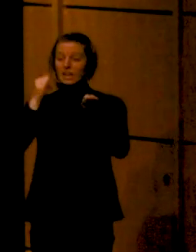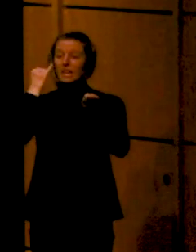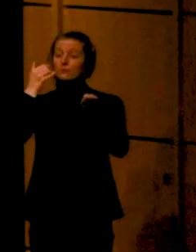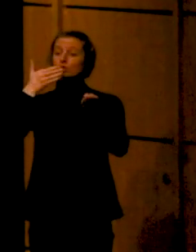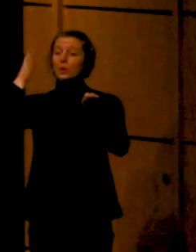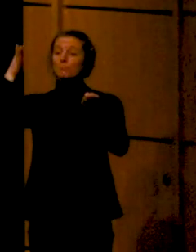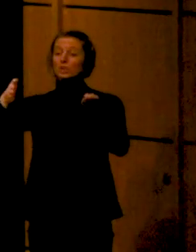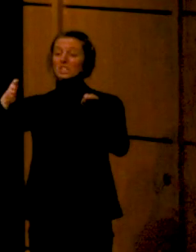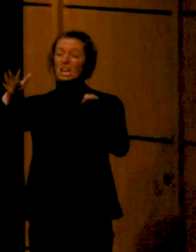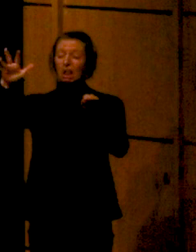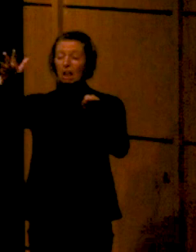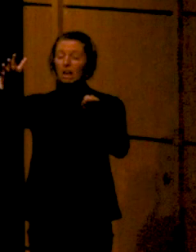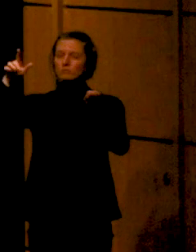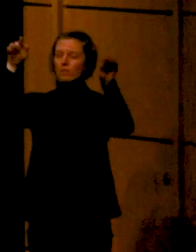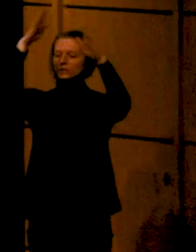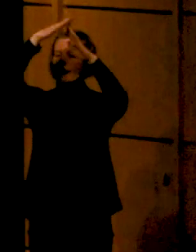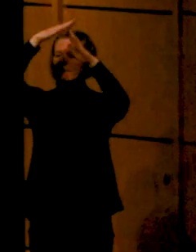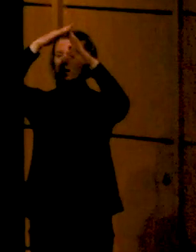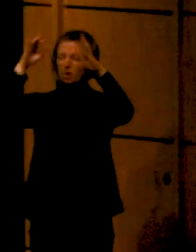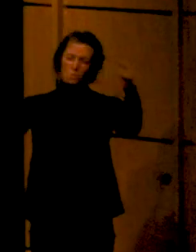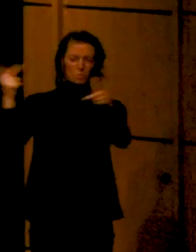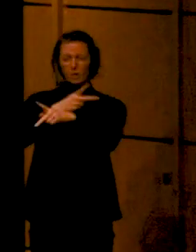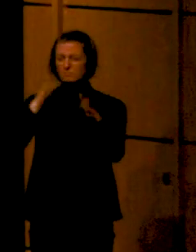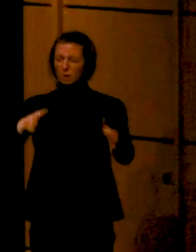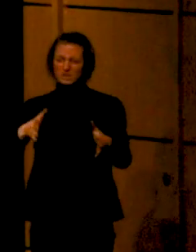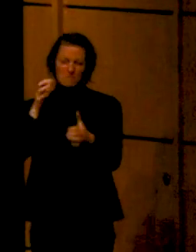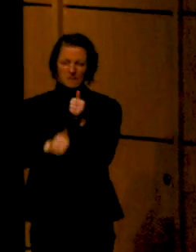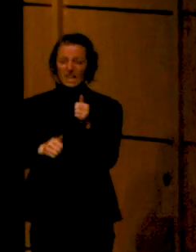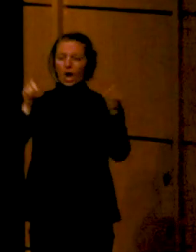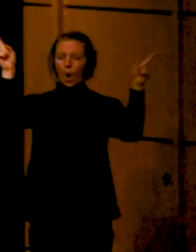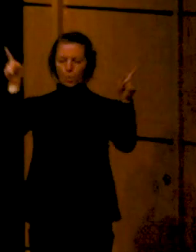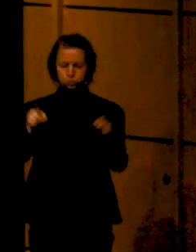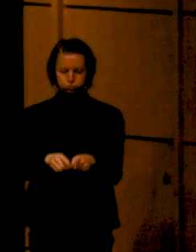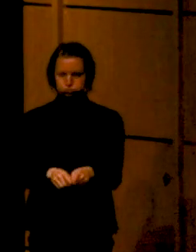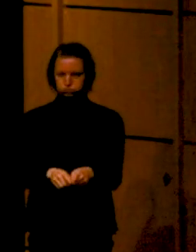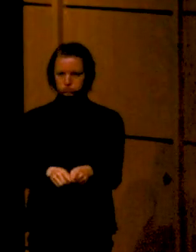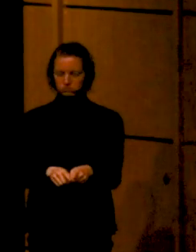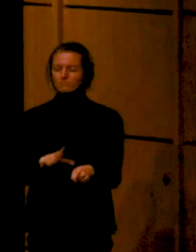bottom all funneled to Lucifer himself.